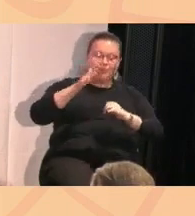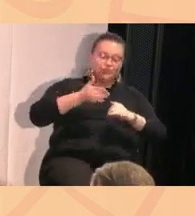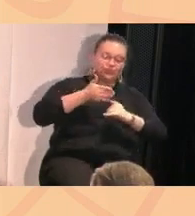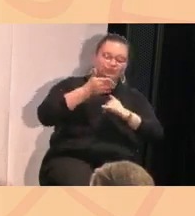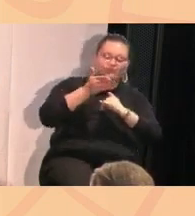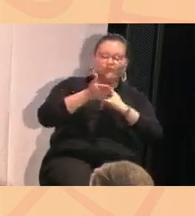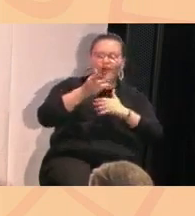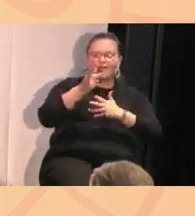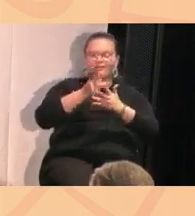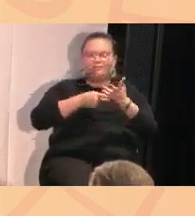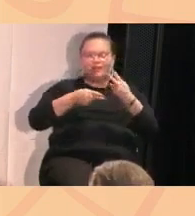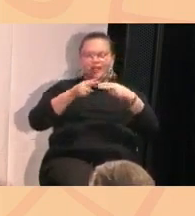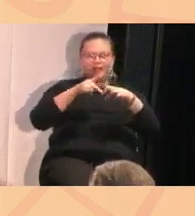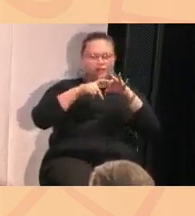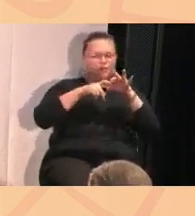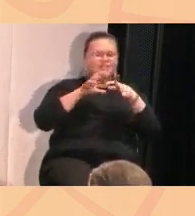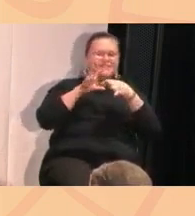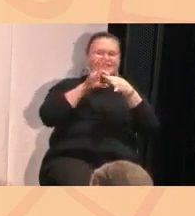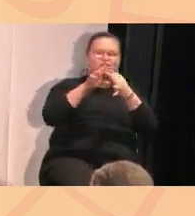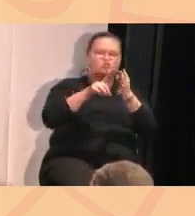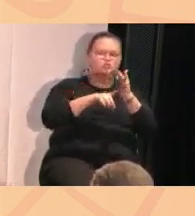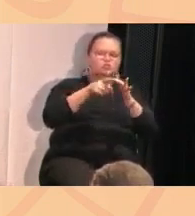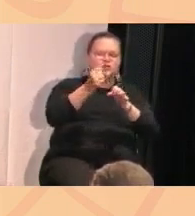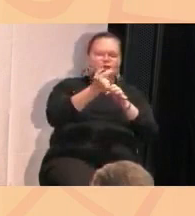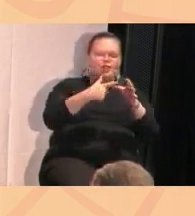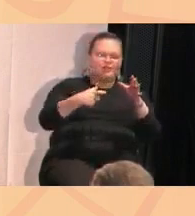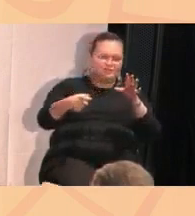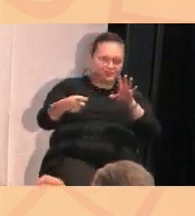And that kind of summed up that interaction, not just in Tasmania, but everywhere.